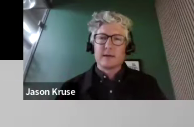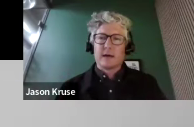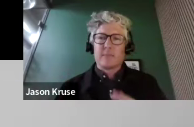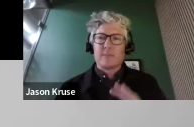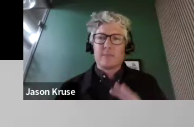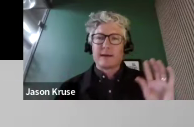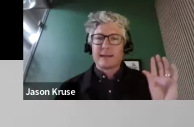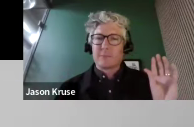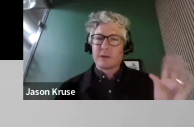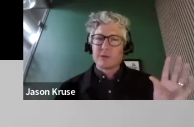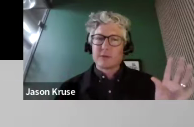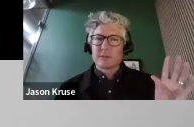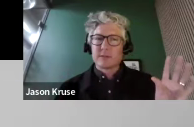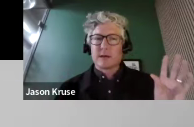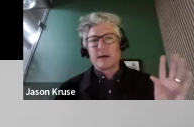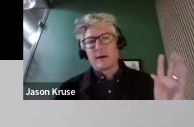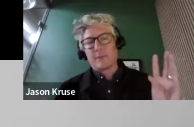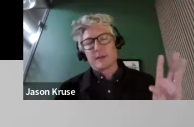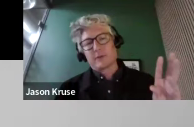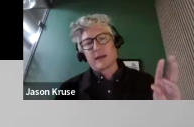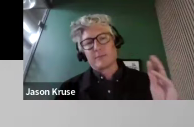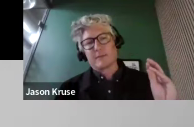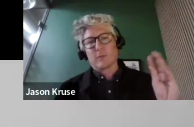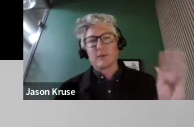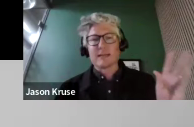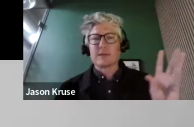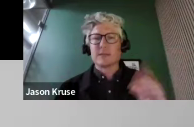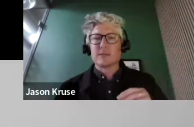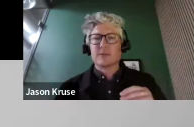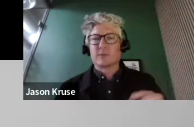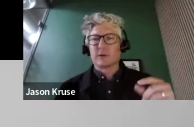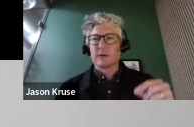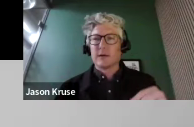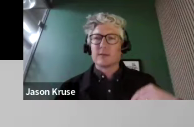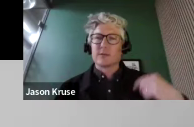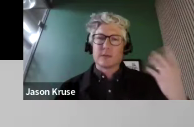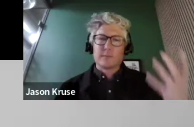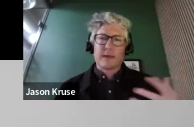So making, providing like pictures, pictograms of like what that space is used for.